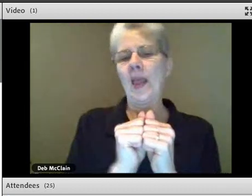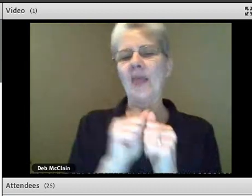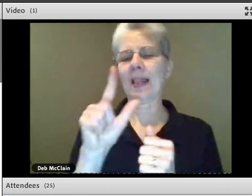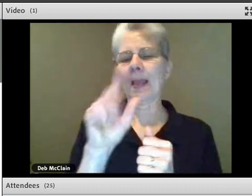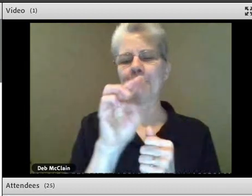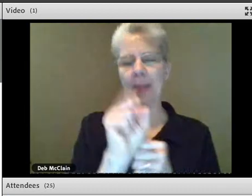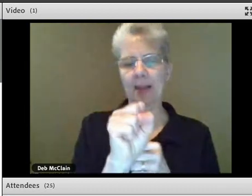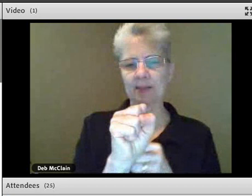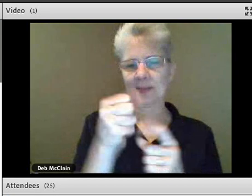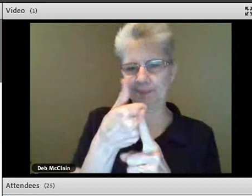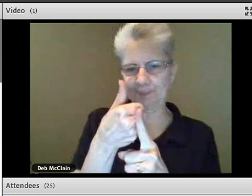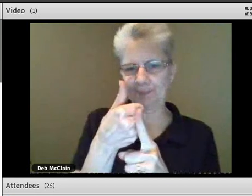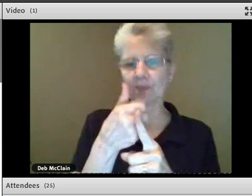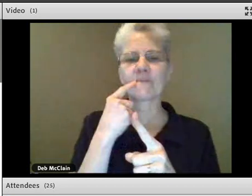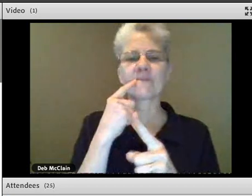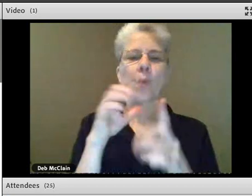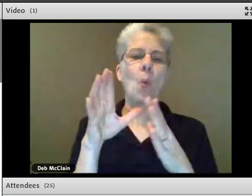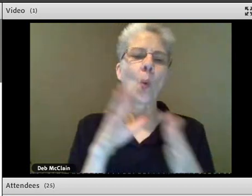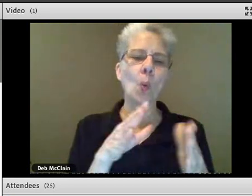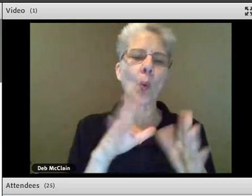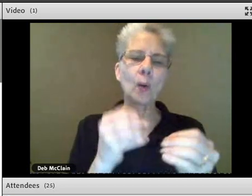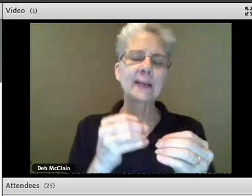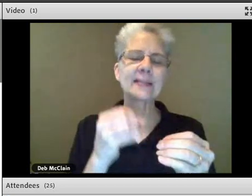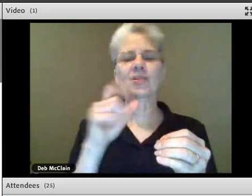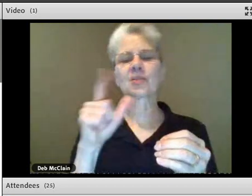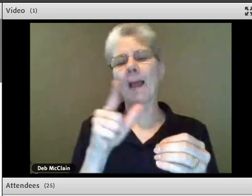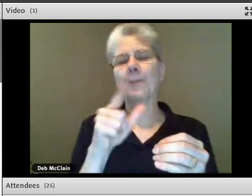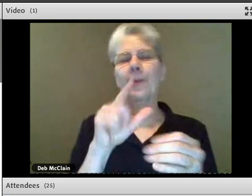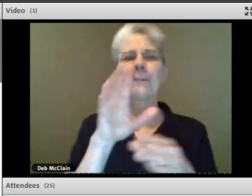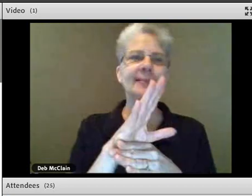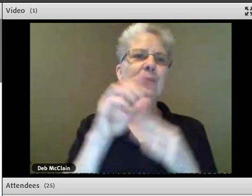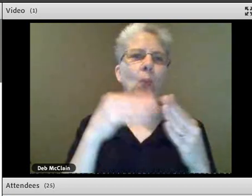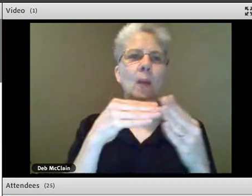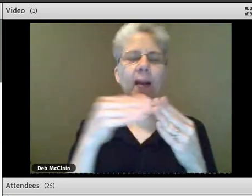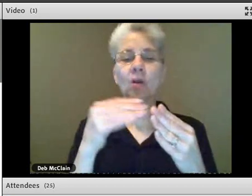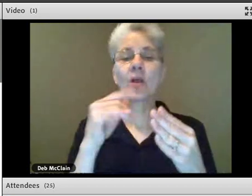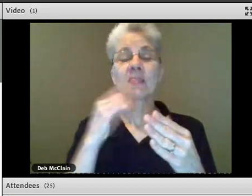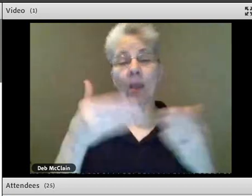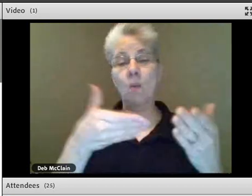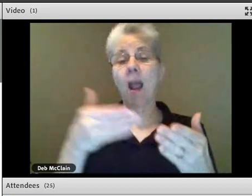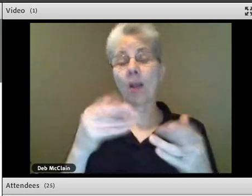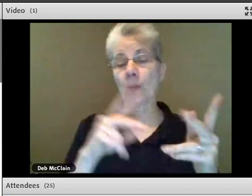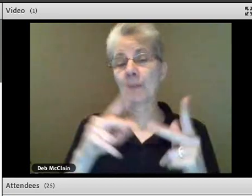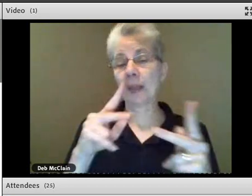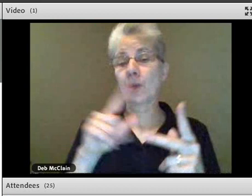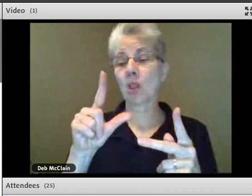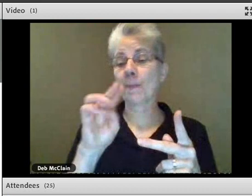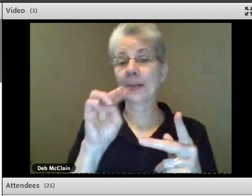for organizations, libraries, businesses even. They will hire and build a learning management team,